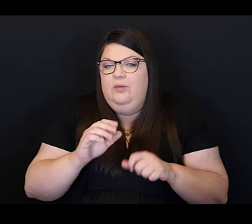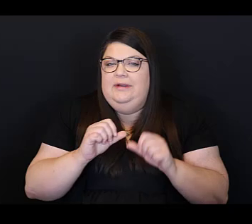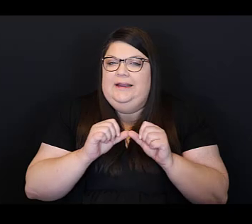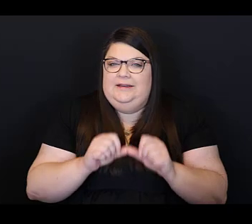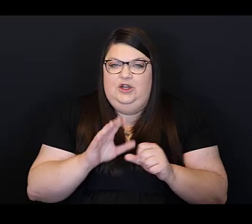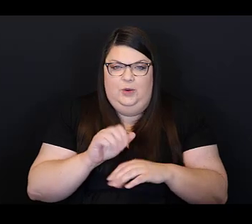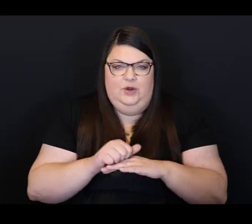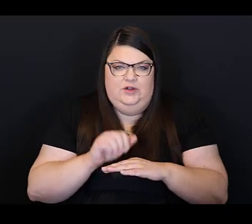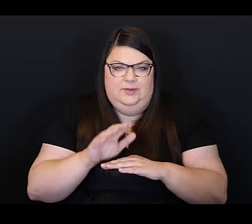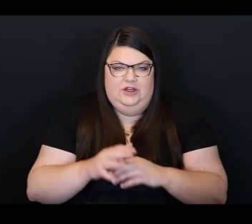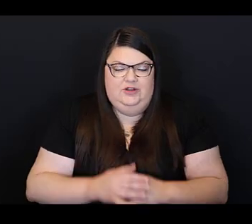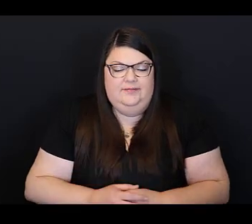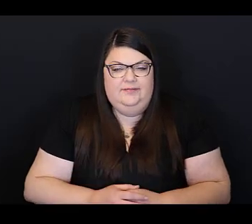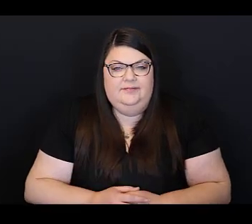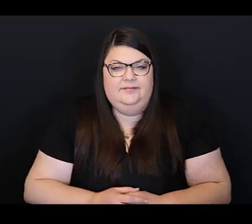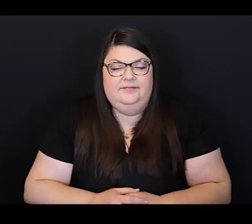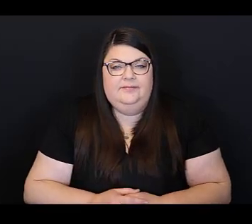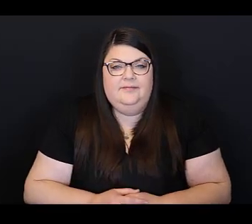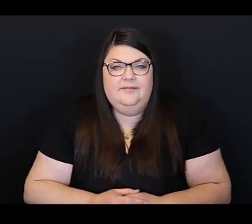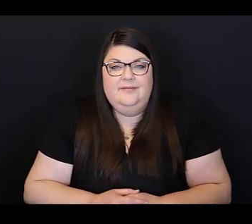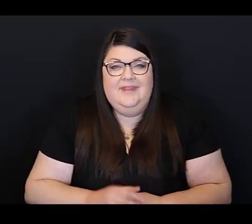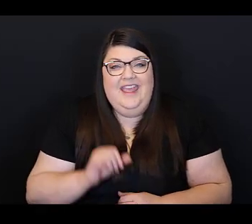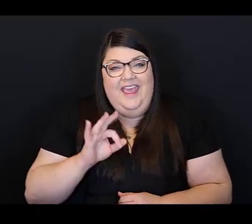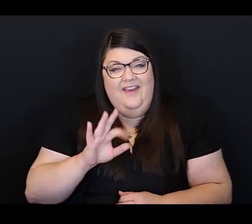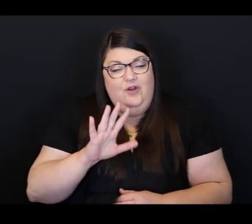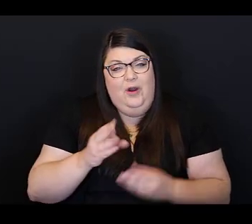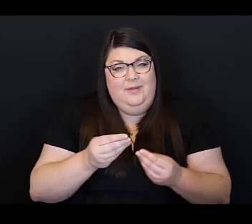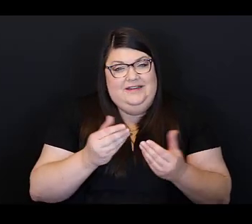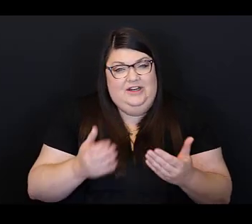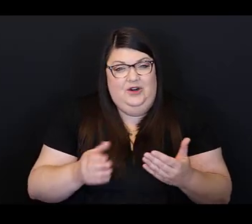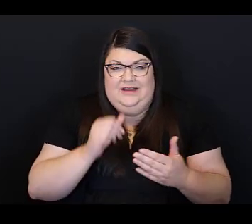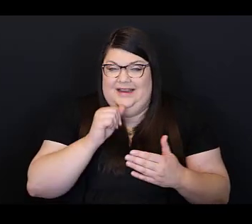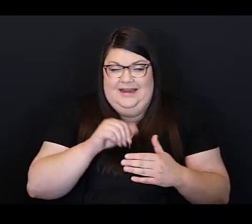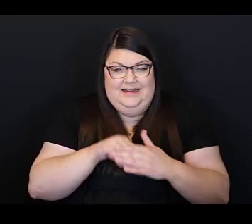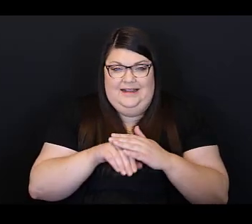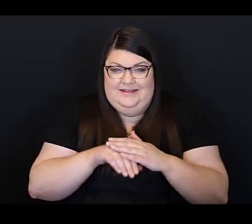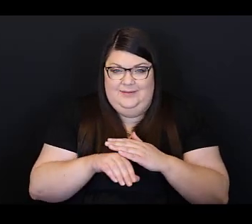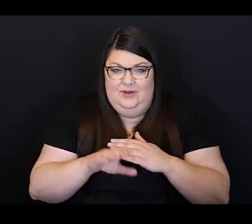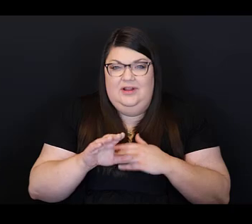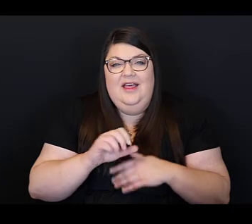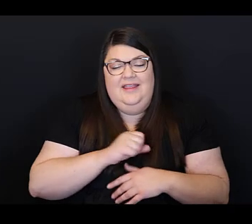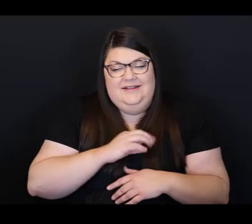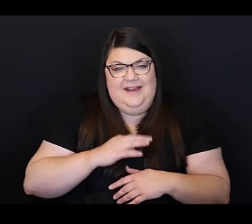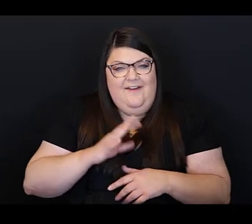with your submission. If the material is inaccessible, the NCRTM staff will follow up